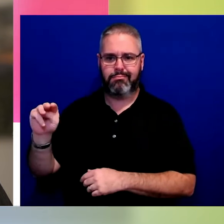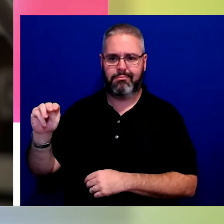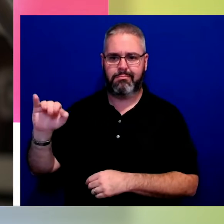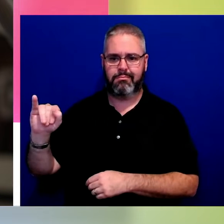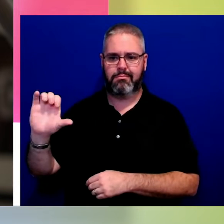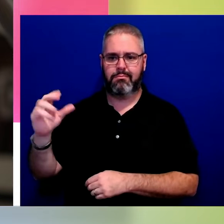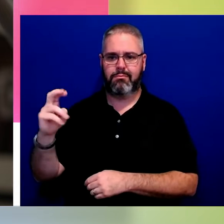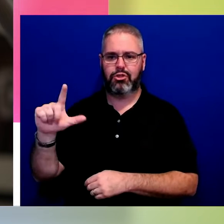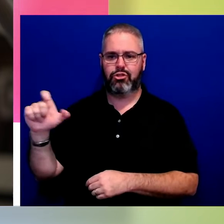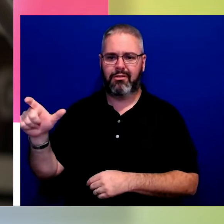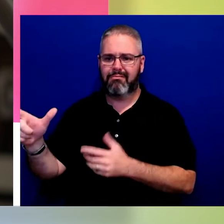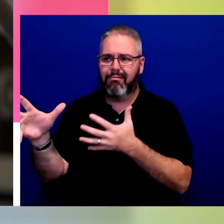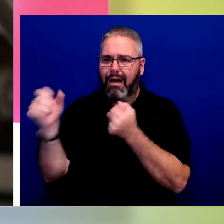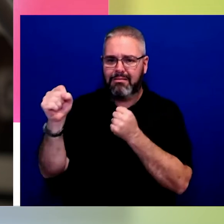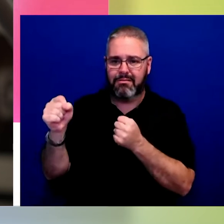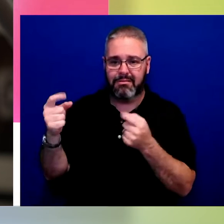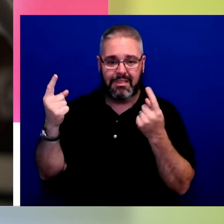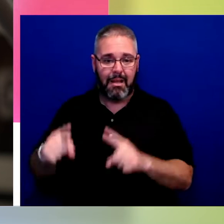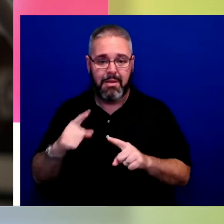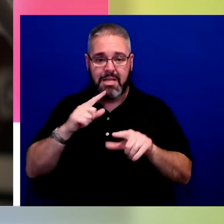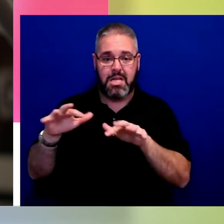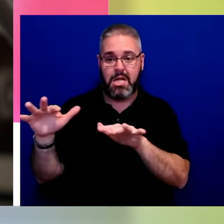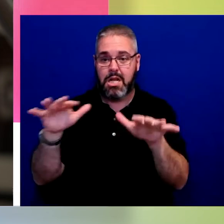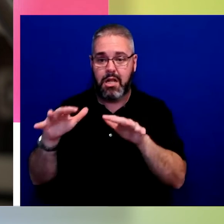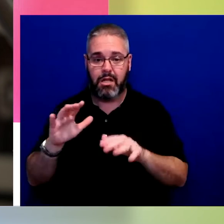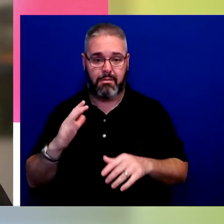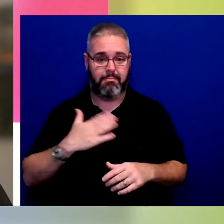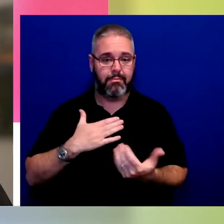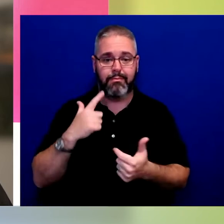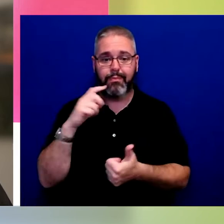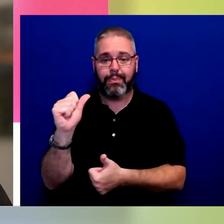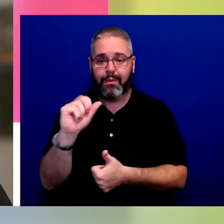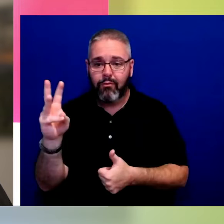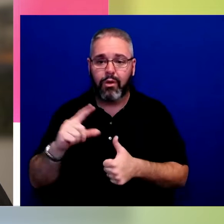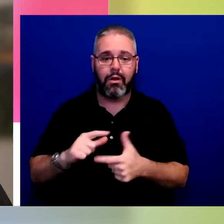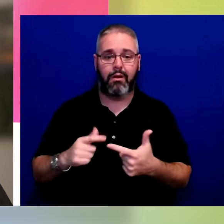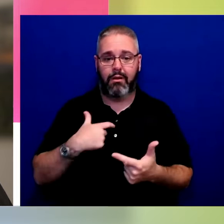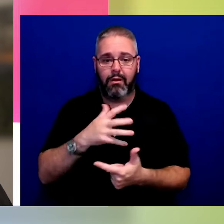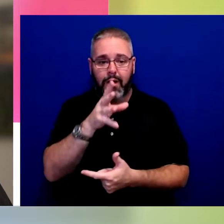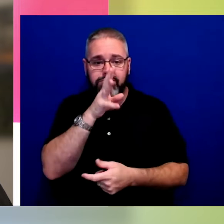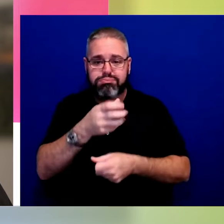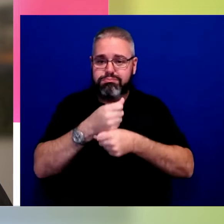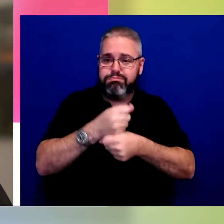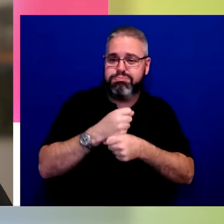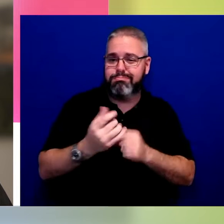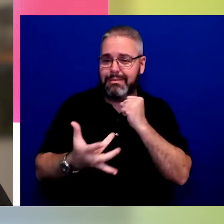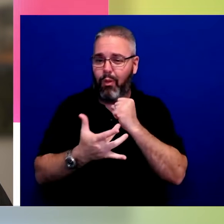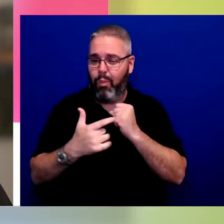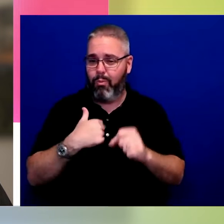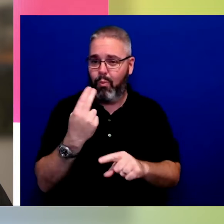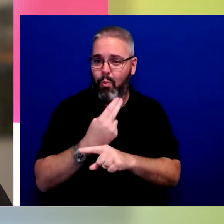While the eye-tracking software and voice banking technology I use is state-of-the-art,